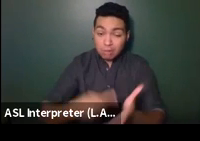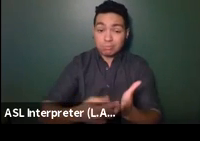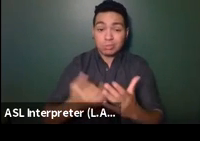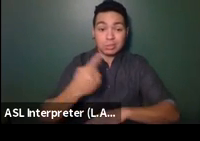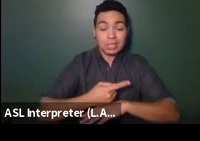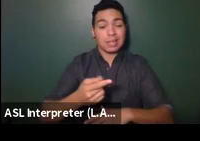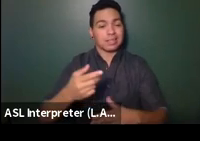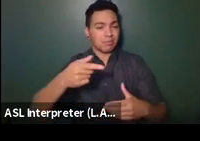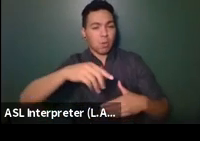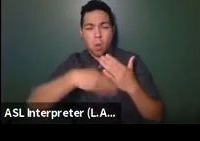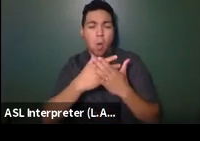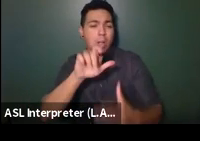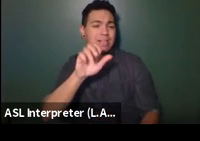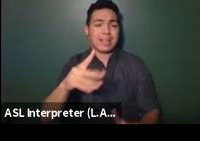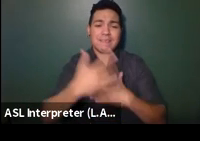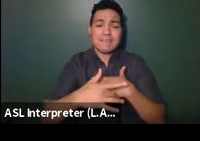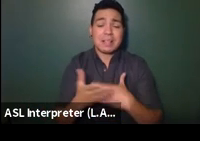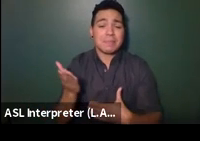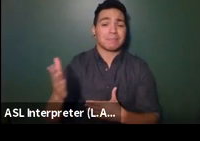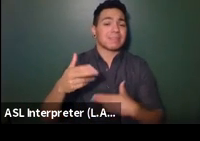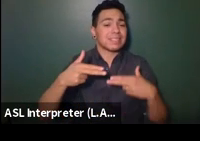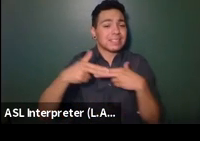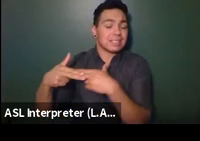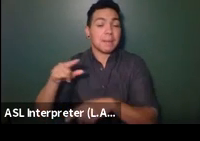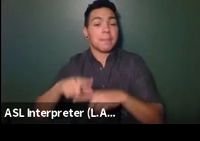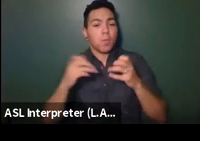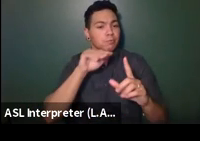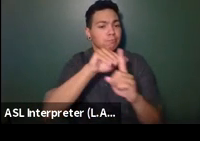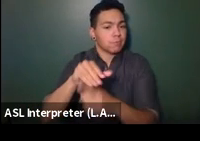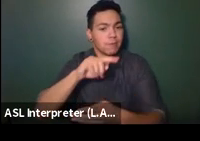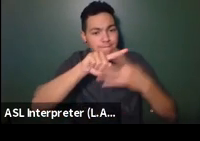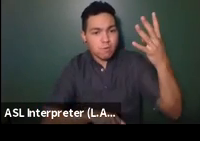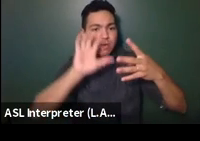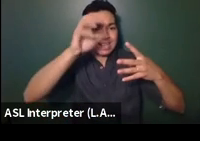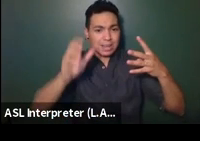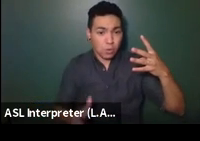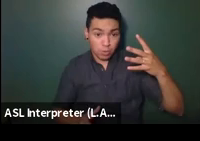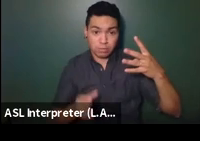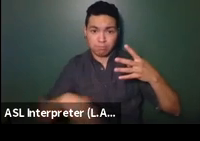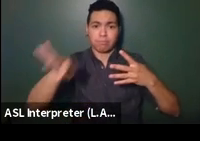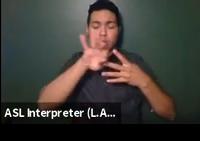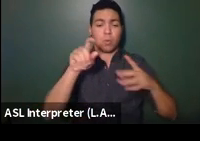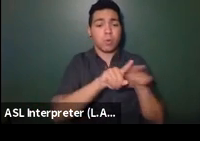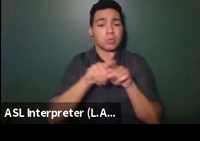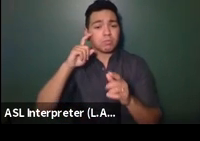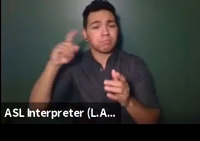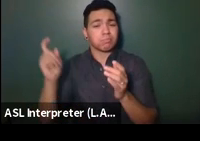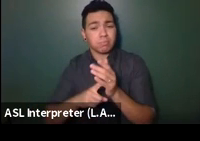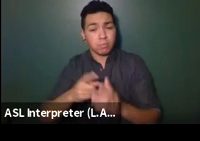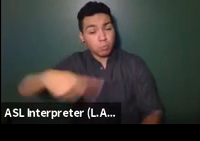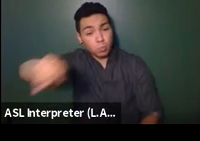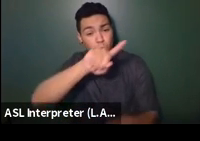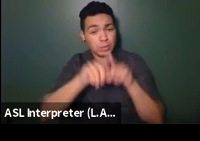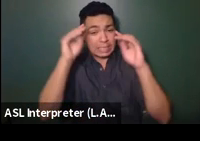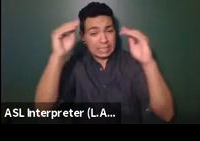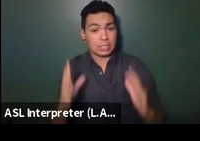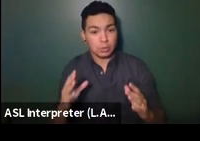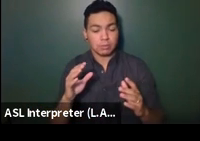ESD 189 - Amy Colburn: But we really want to be thinking about these four kind of big categories. And we also did want to acknowledge that for you as teachers, especially the social emotional learning